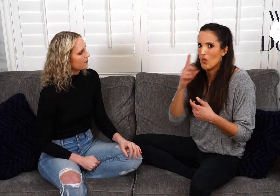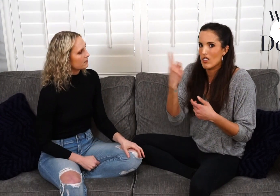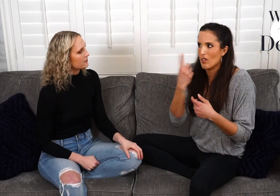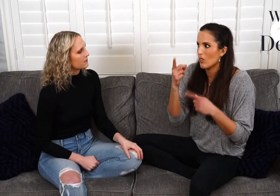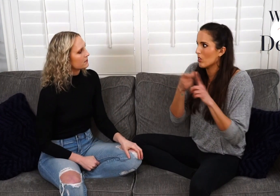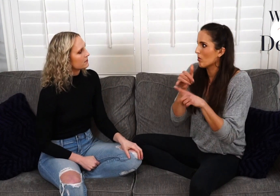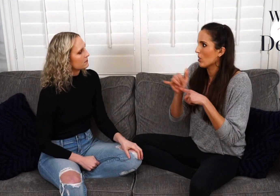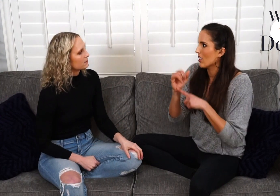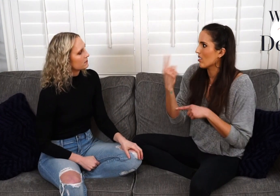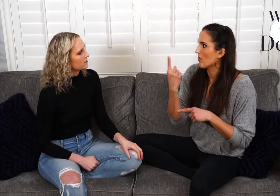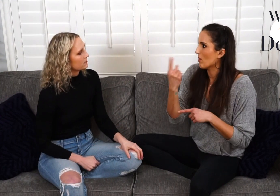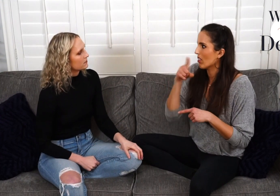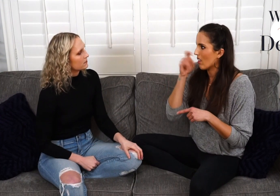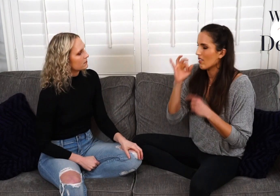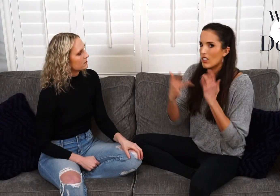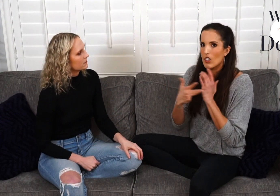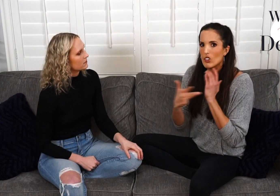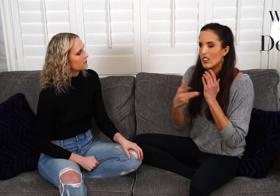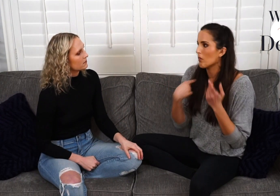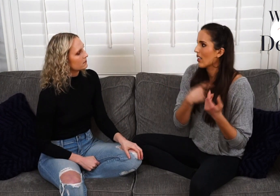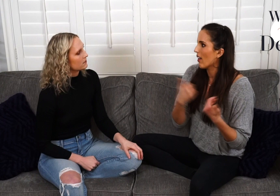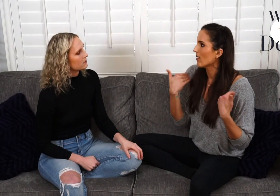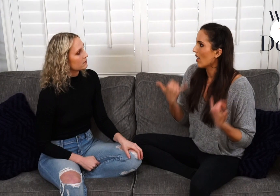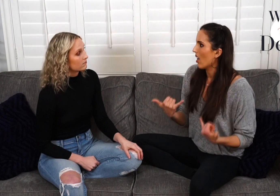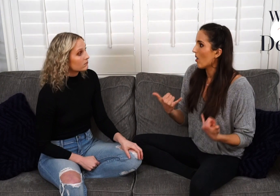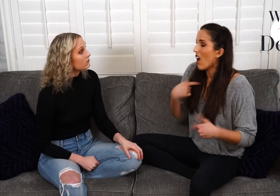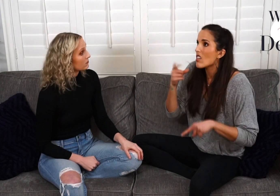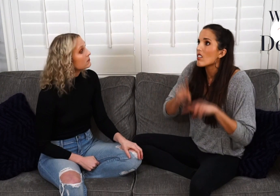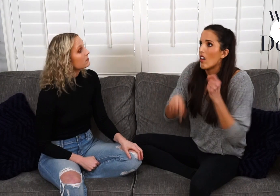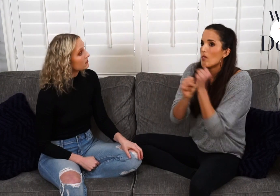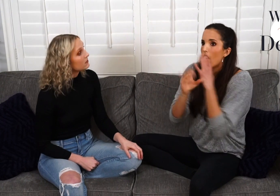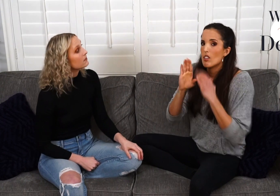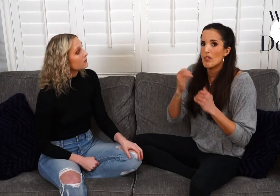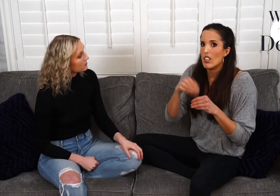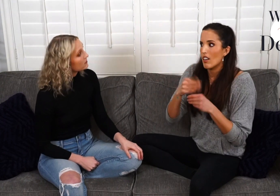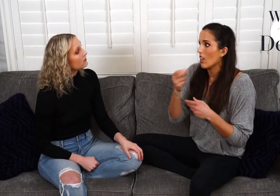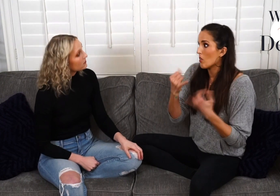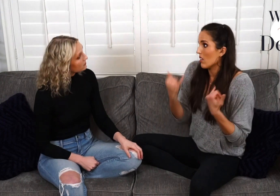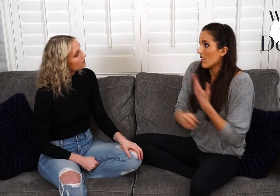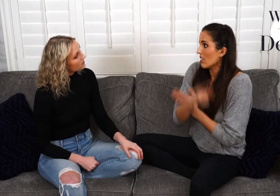it is for someone to bully someone now because the technology that we have and I can't imagine